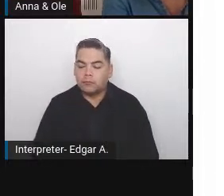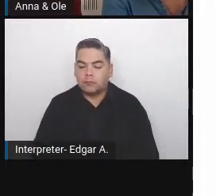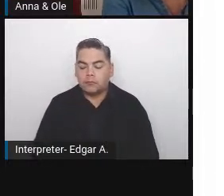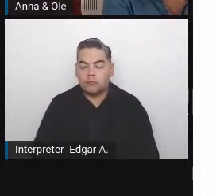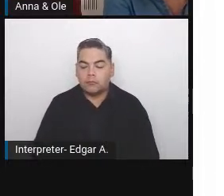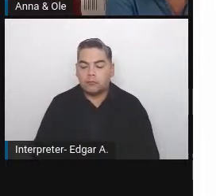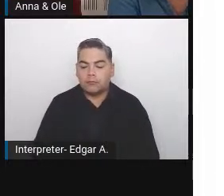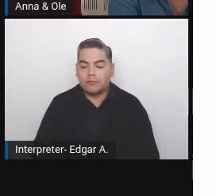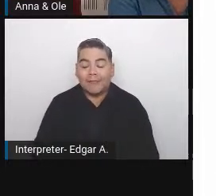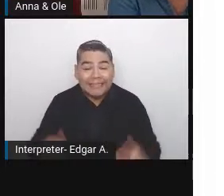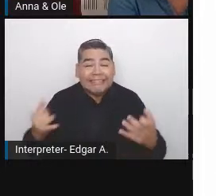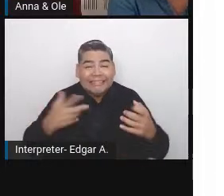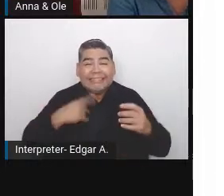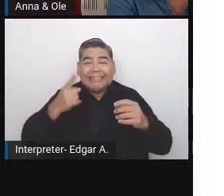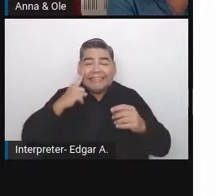discovered one thing that we did wrong in the beginning was